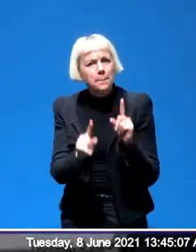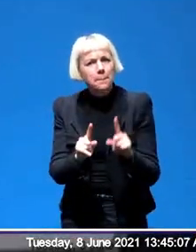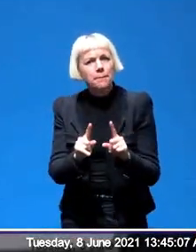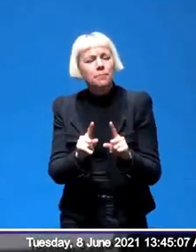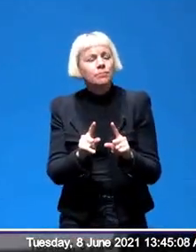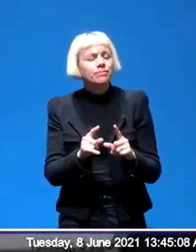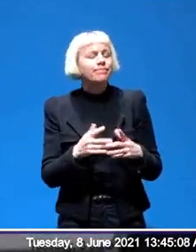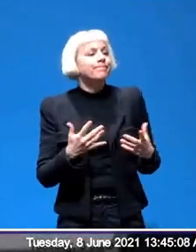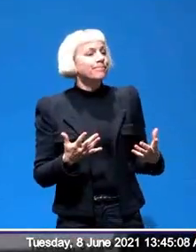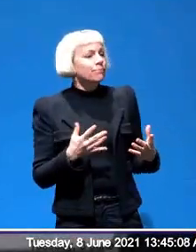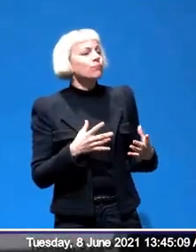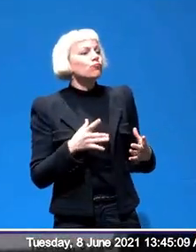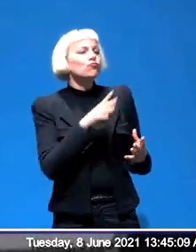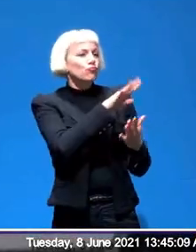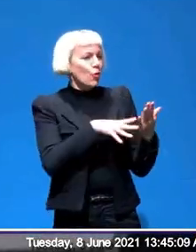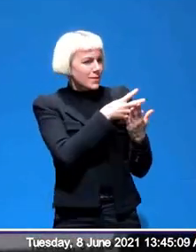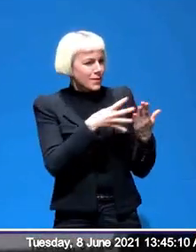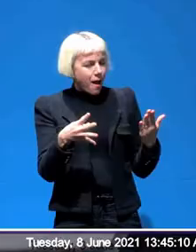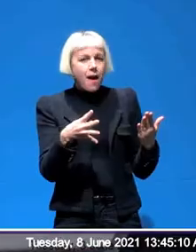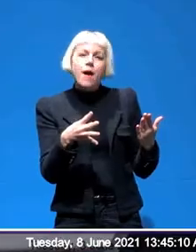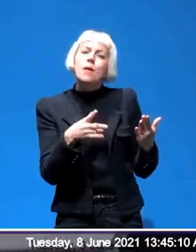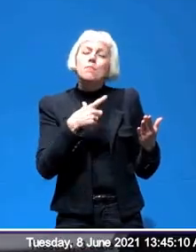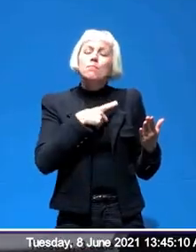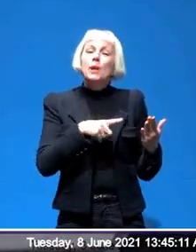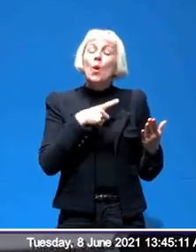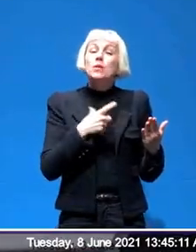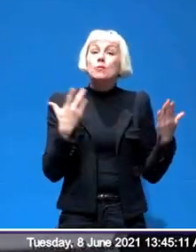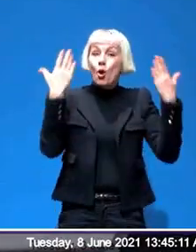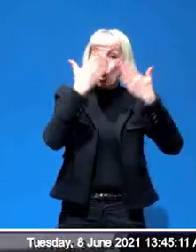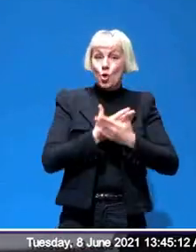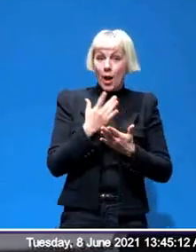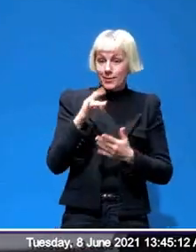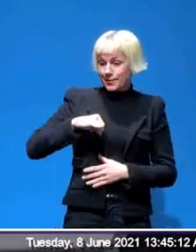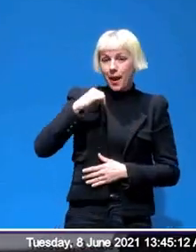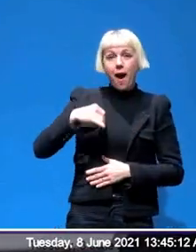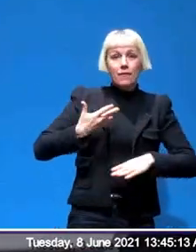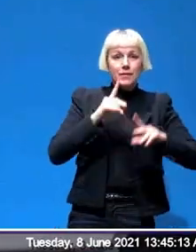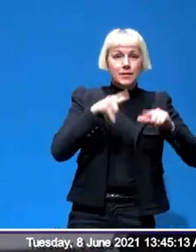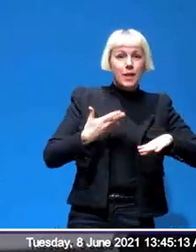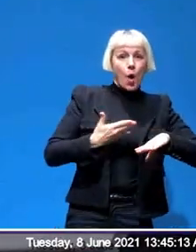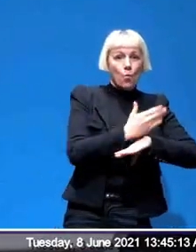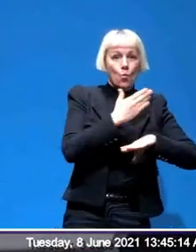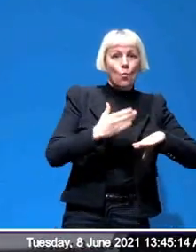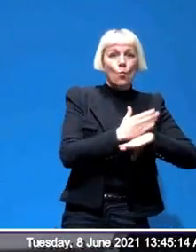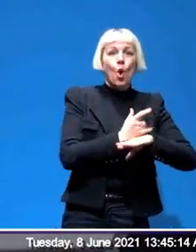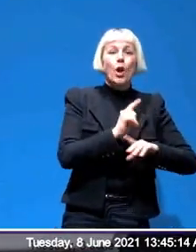So the night staff, because they would work00 to 8.30 or 9 o'clock in the